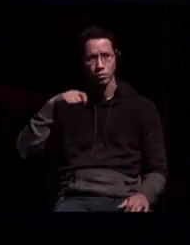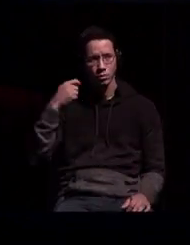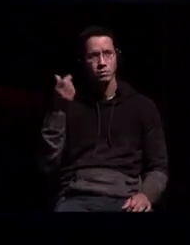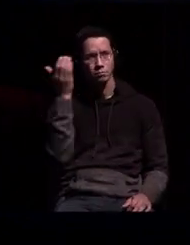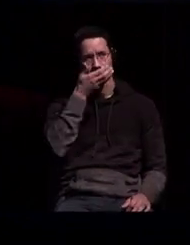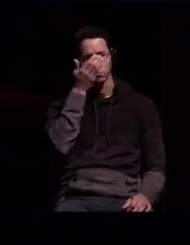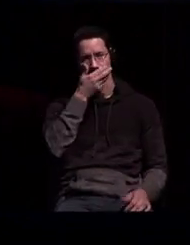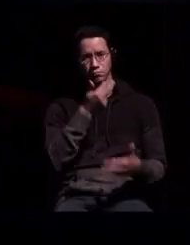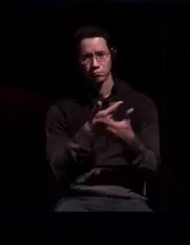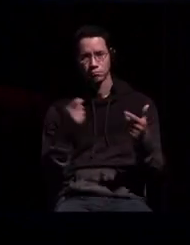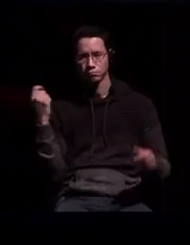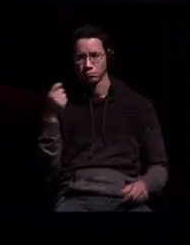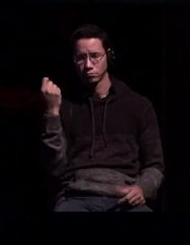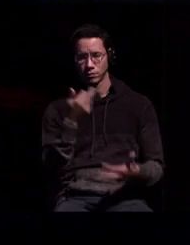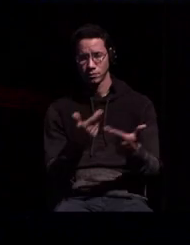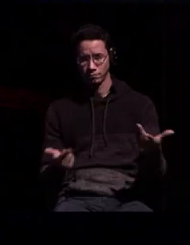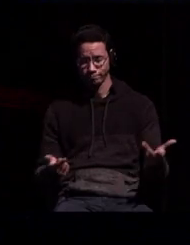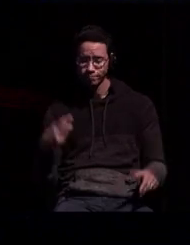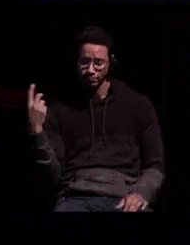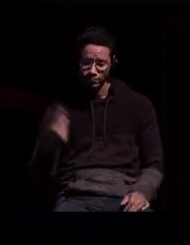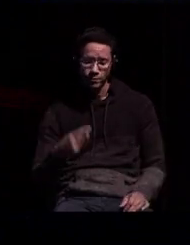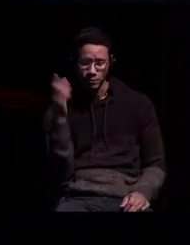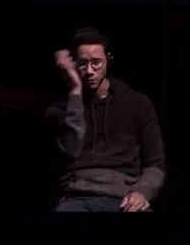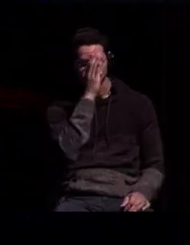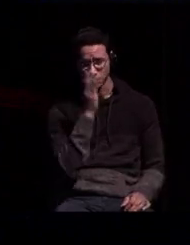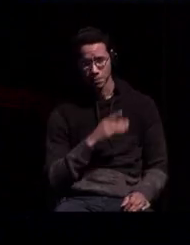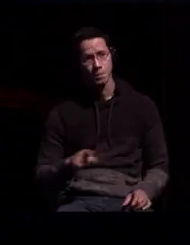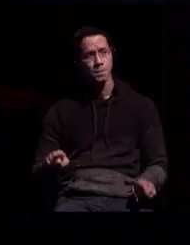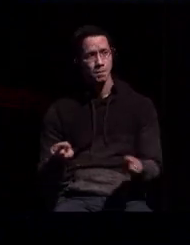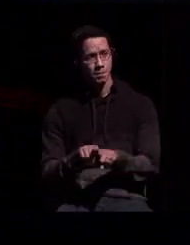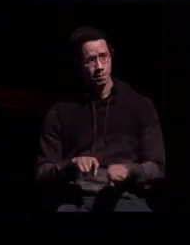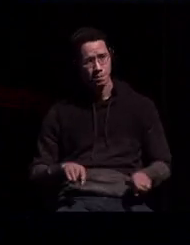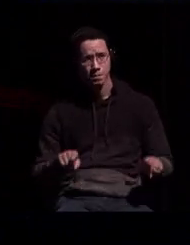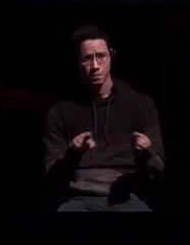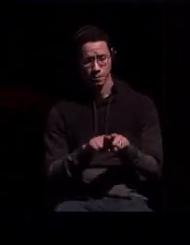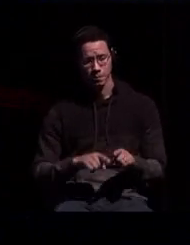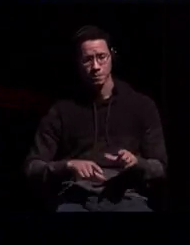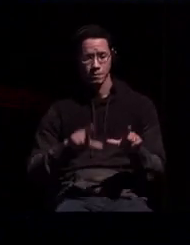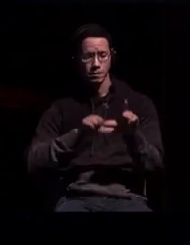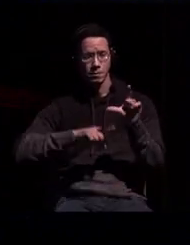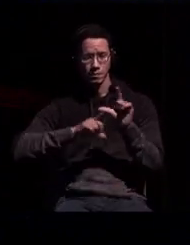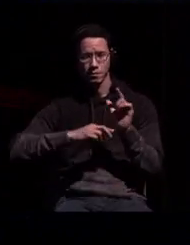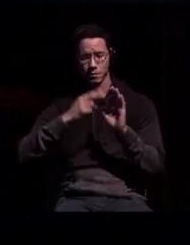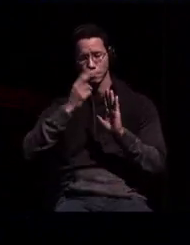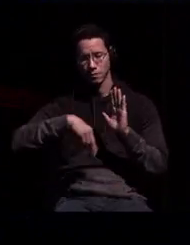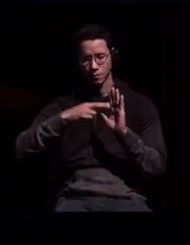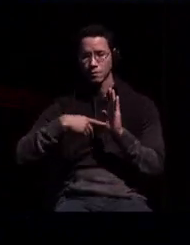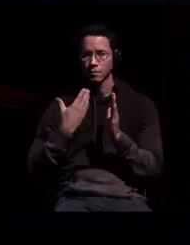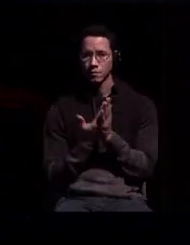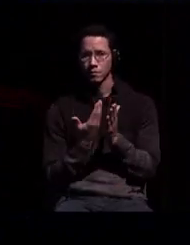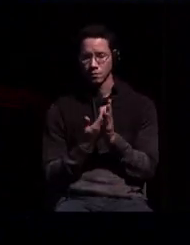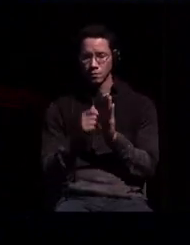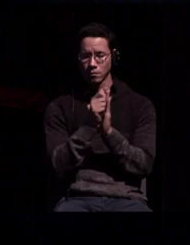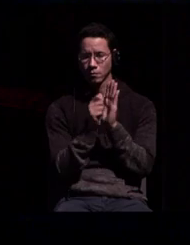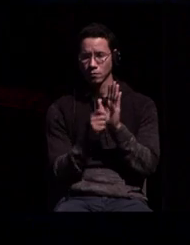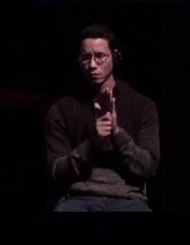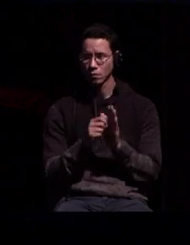And also here in Brazil. Materials I have read... In Fortaleza and all that region there is plenty of sexual tourism